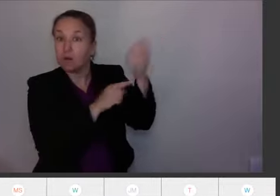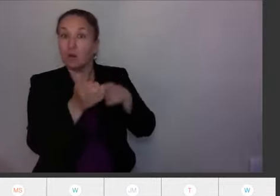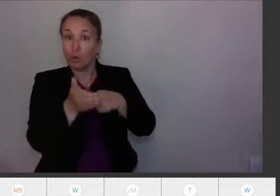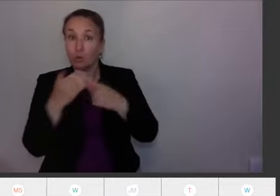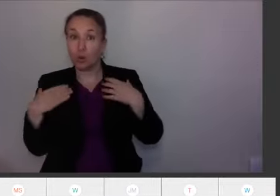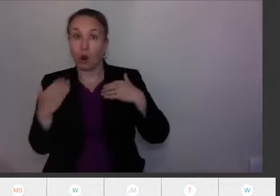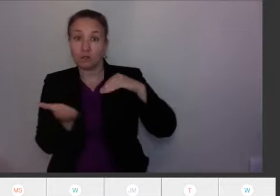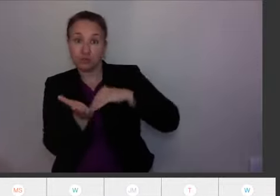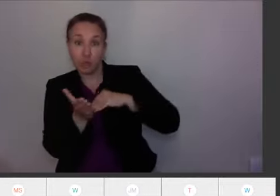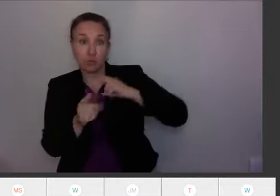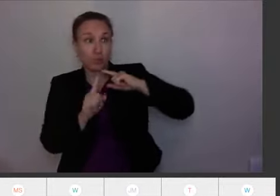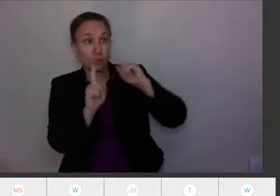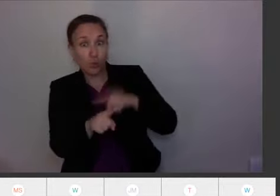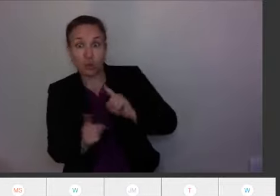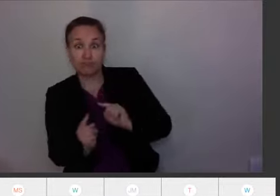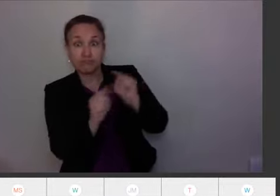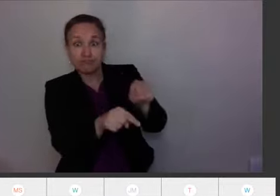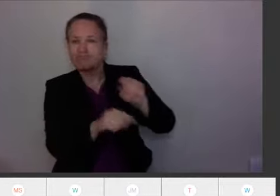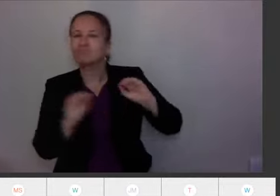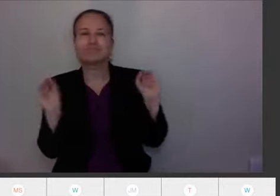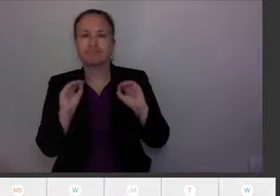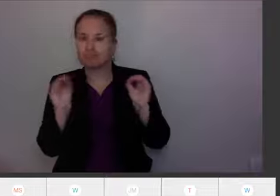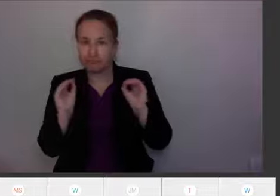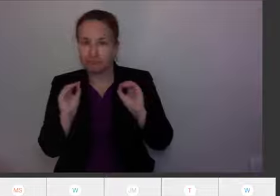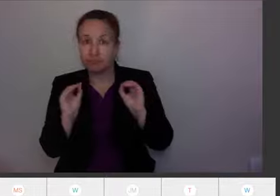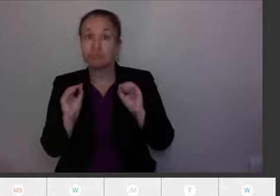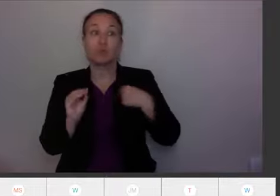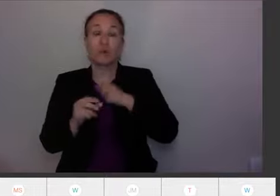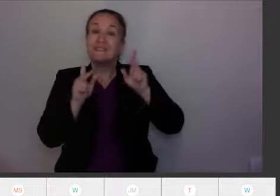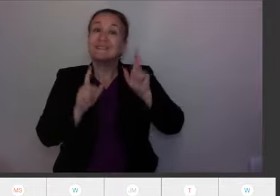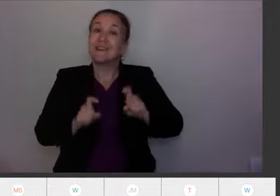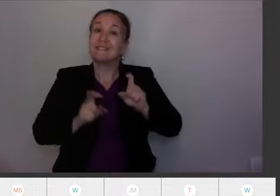provider's order and we will test individuals of any age